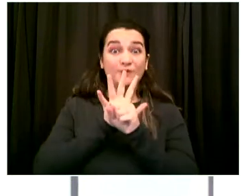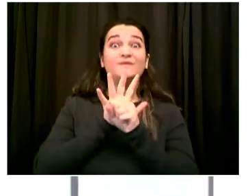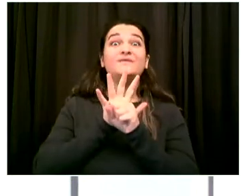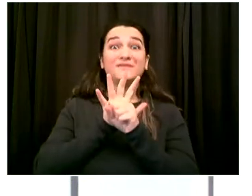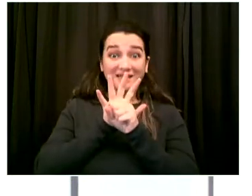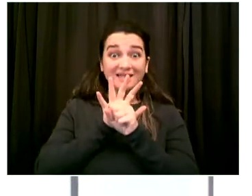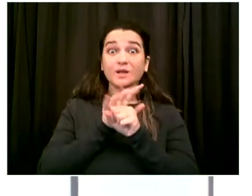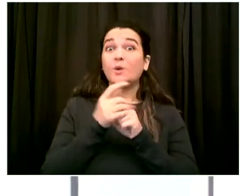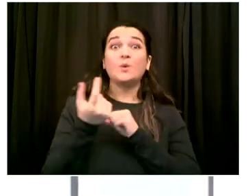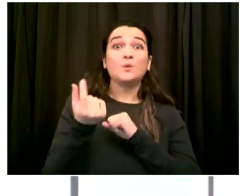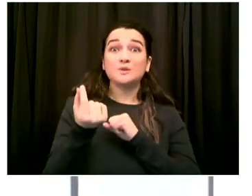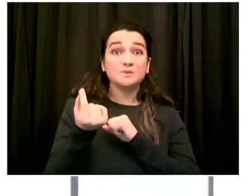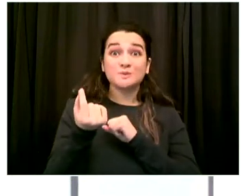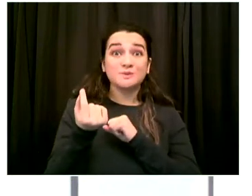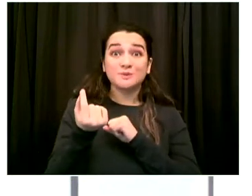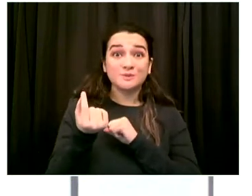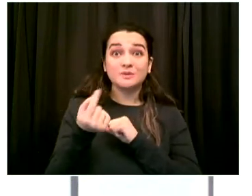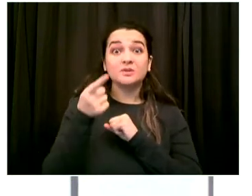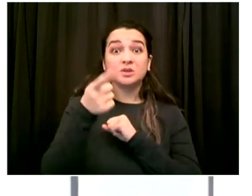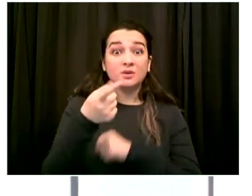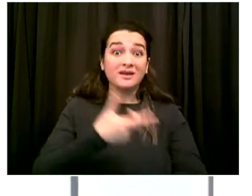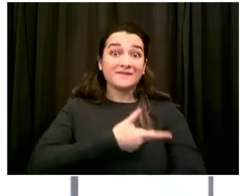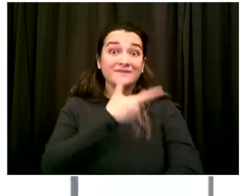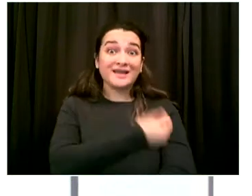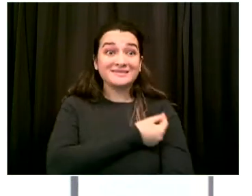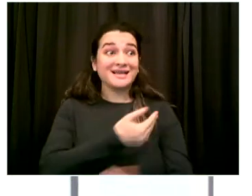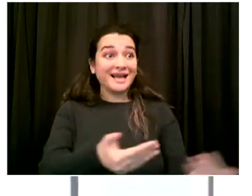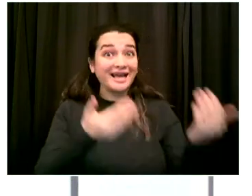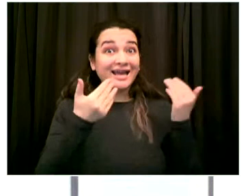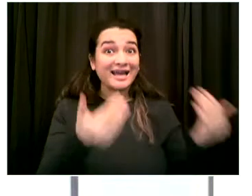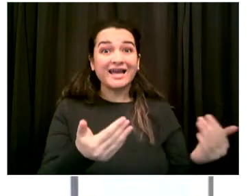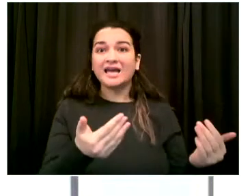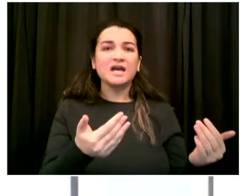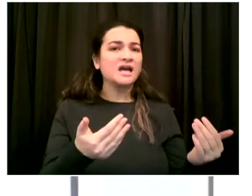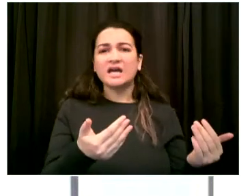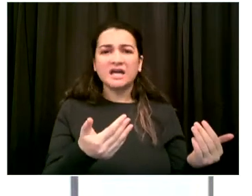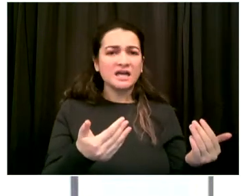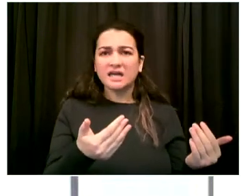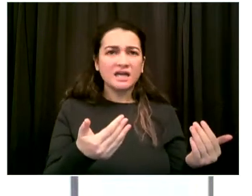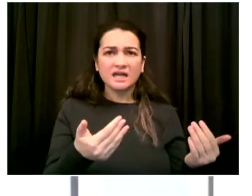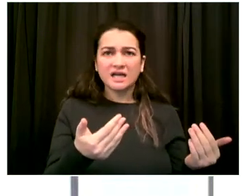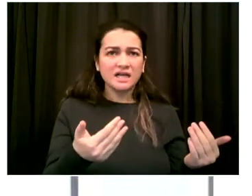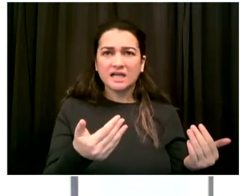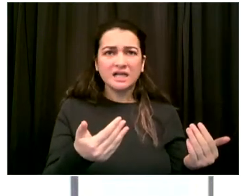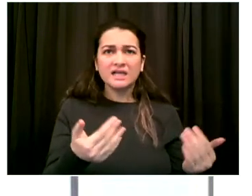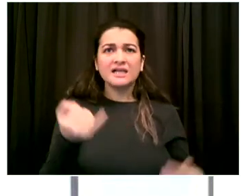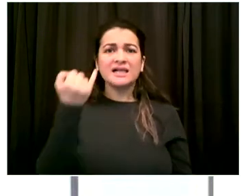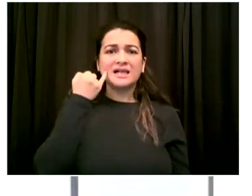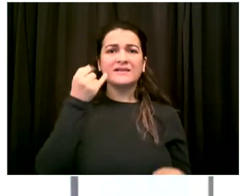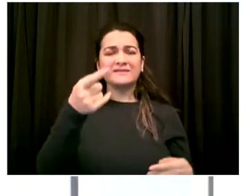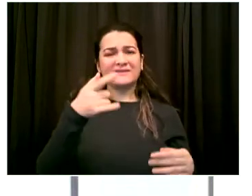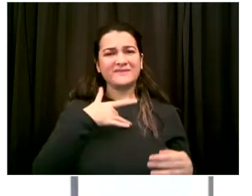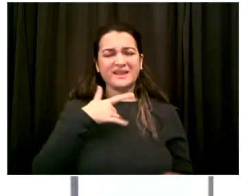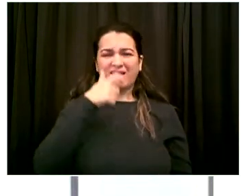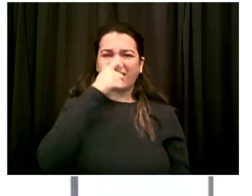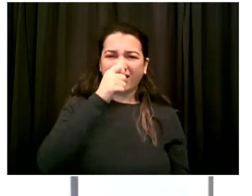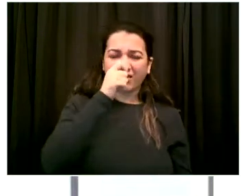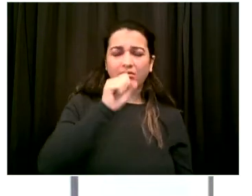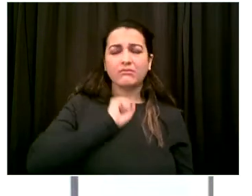SYMPTOMS AND/OR POSITIVE TESTS, YOU SHOULD NOT GET VACCINATED WHILE YOU CONTINUE TO HAHAVE